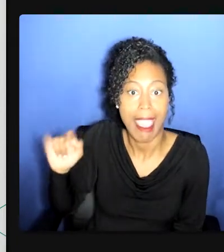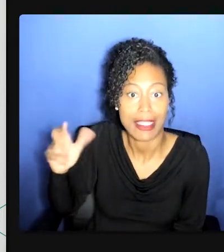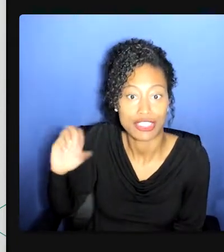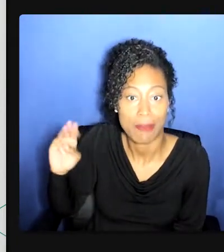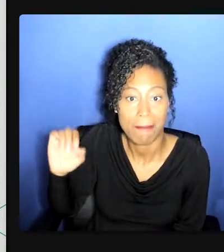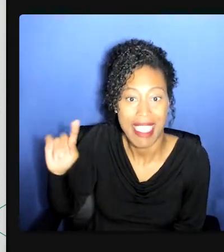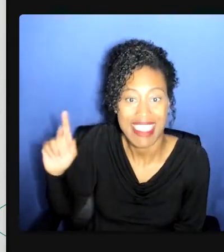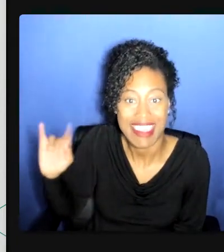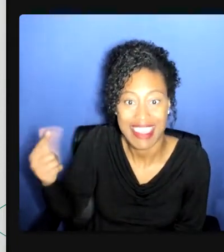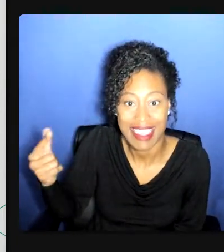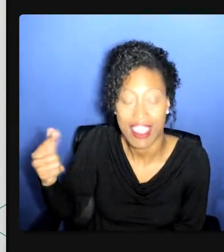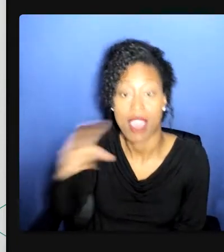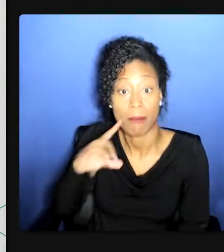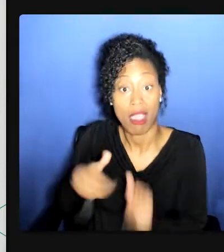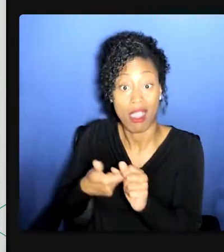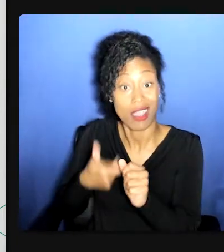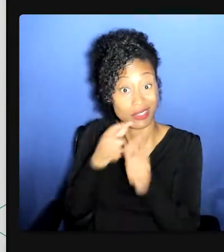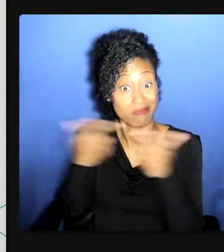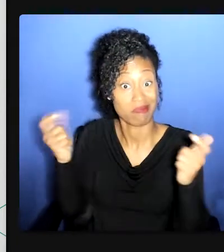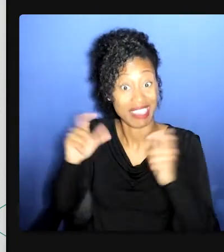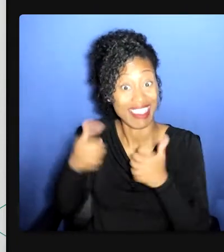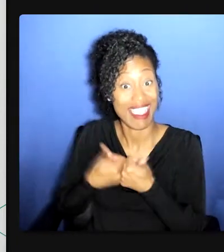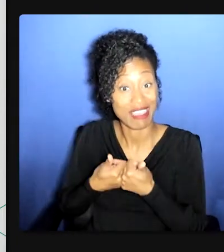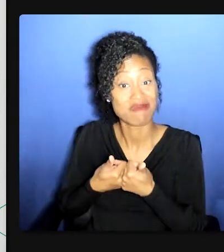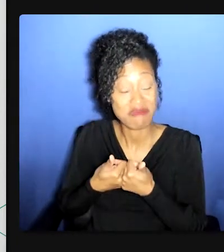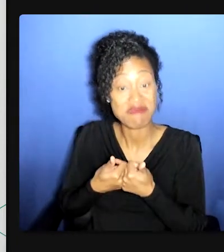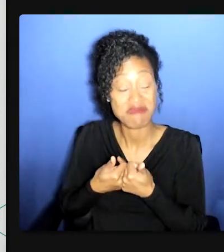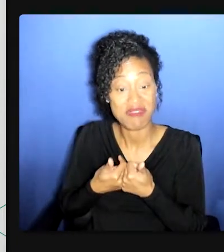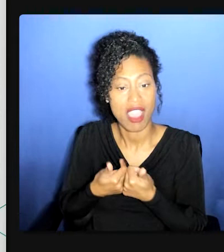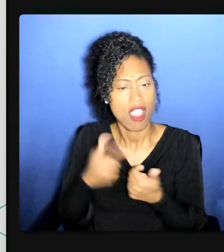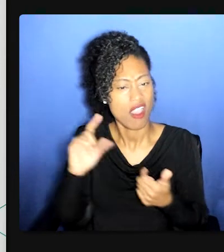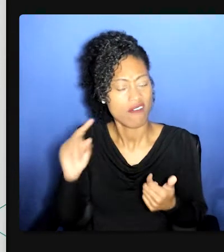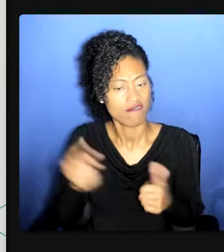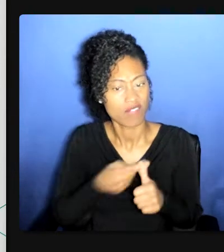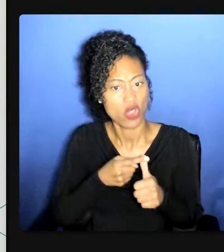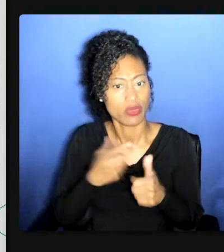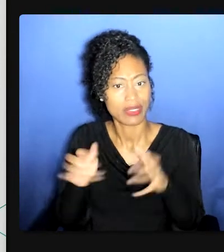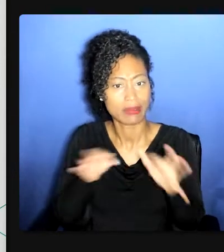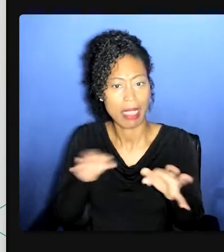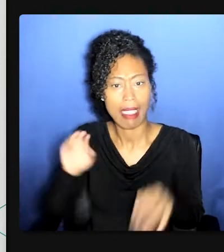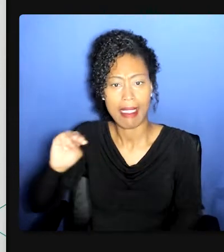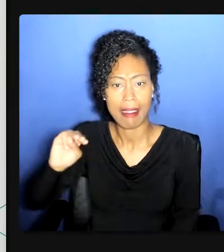that power some of today's biggest games. First let's dig into what MPS is.